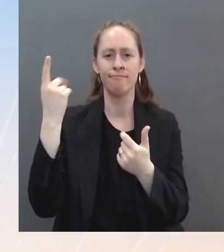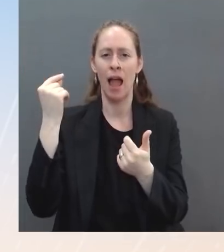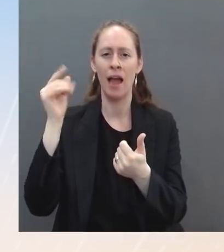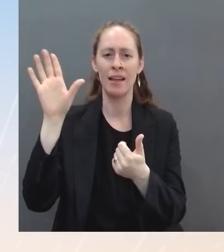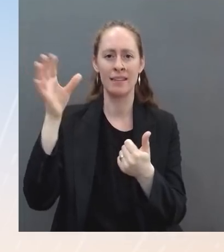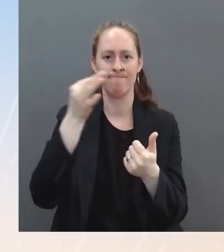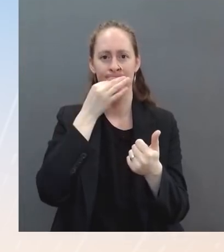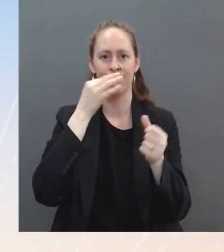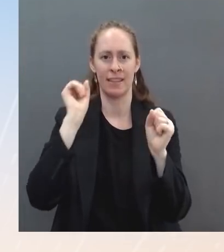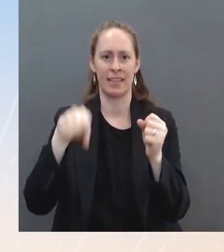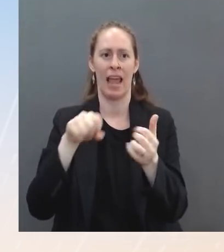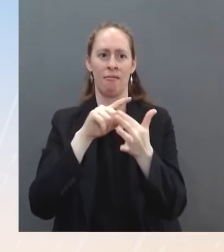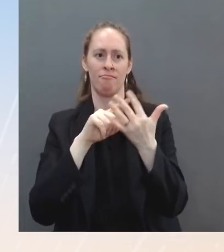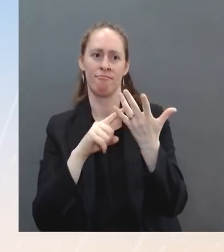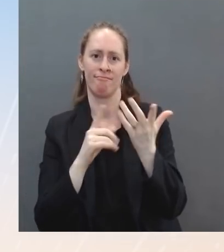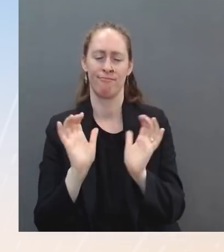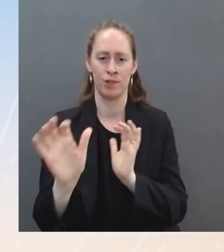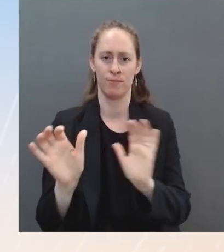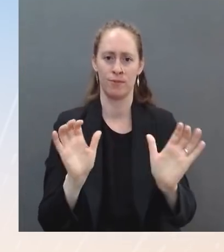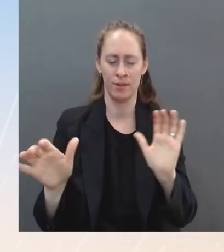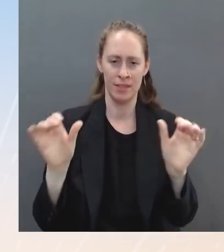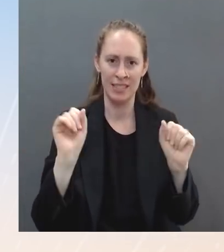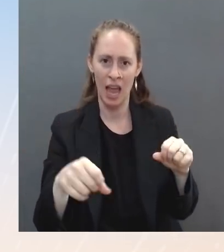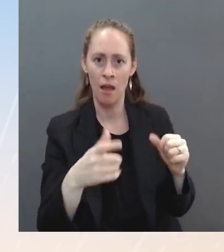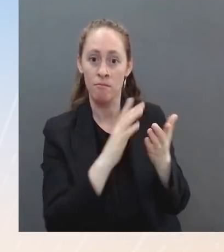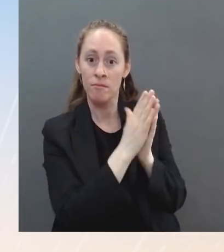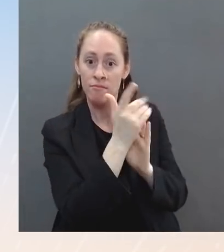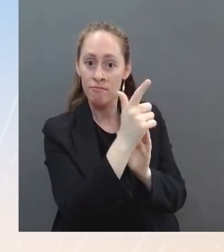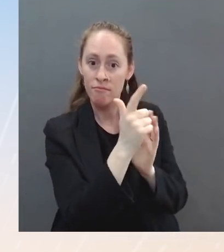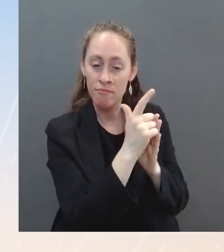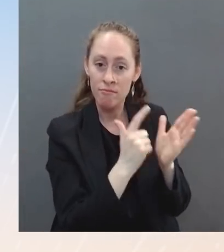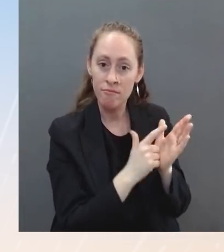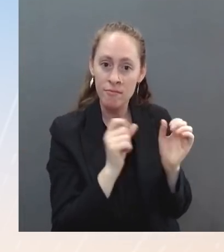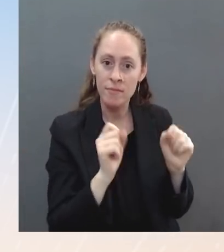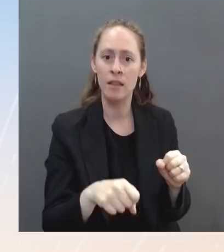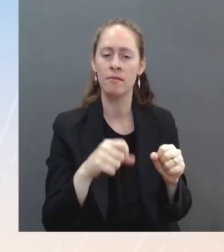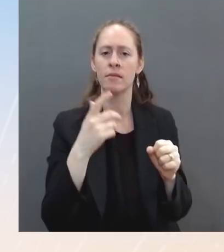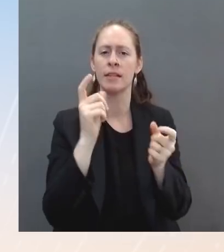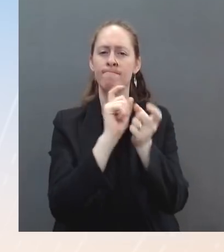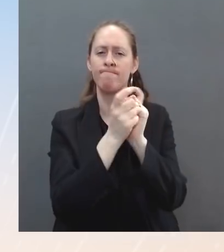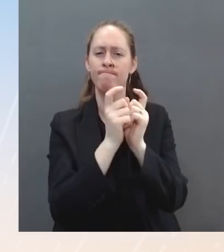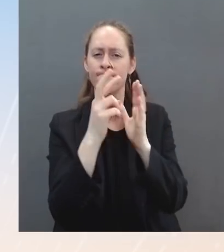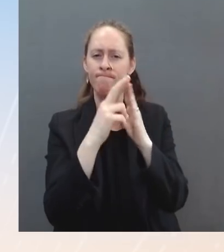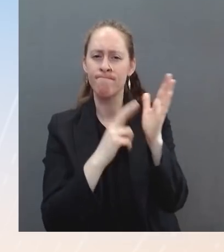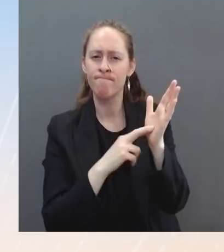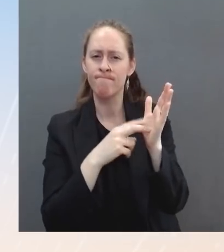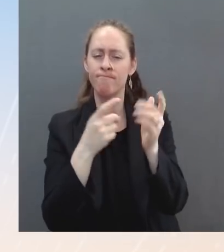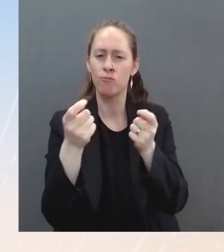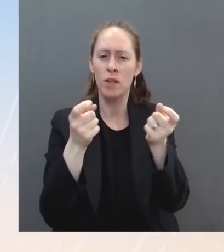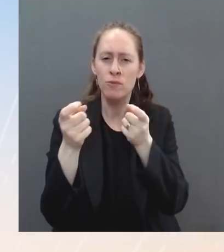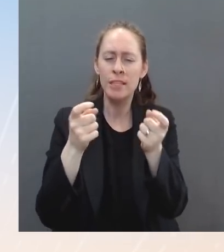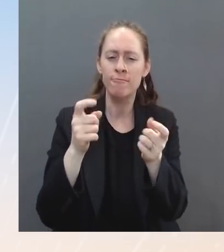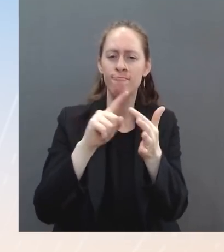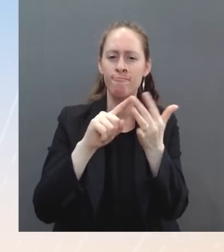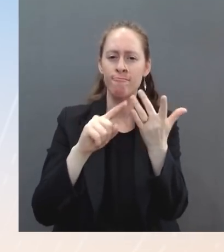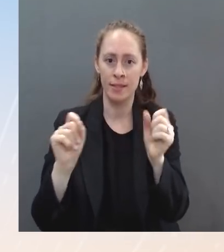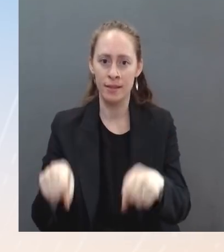regulatory action, and executive orders. And he will certainly continue to do so. But I don't have any specific coming actions to preview for you right now.